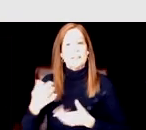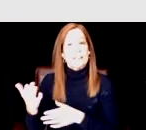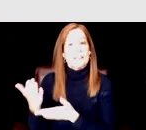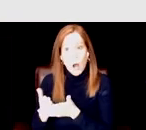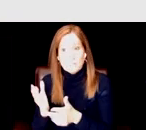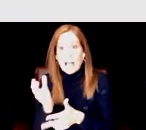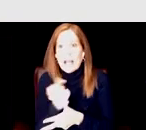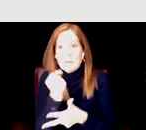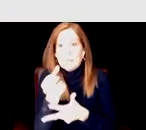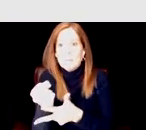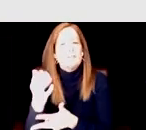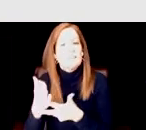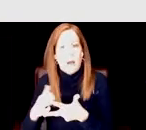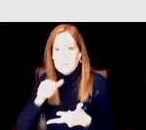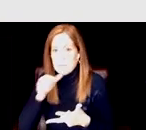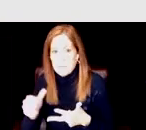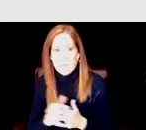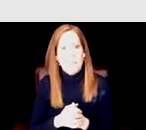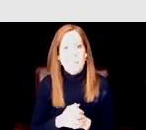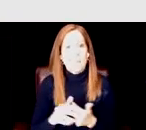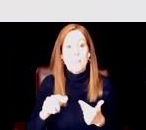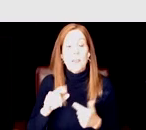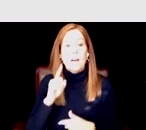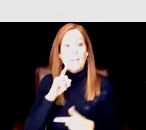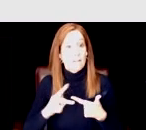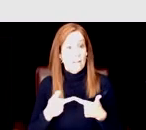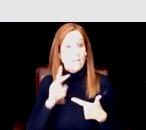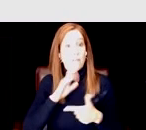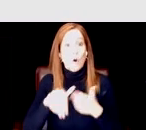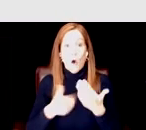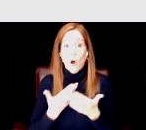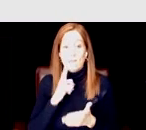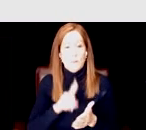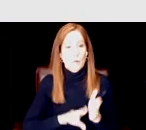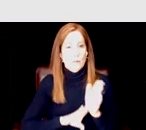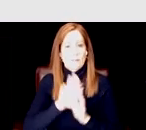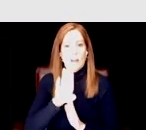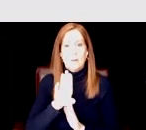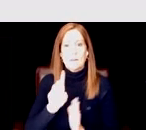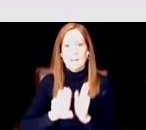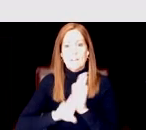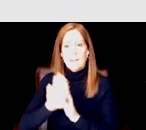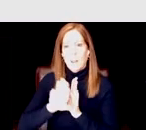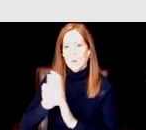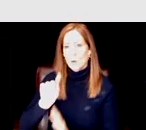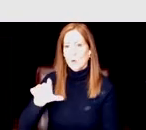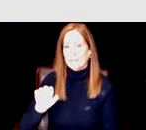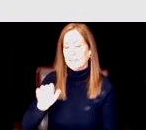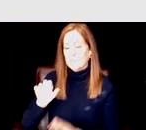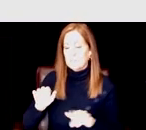For all of them, you will want to have the Developer Tools, pressing F12 in Google Chrome--